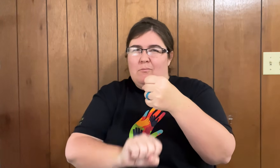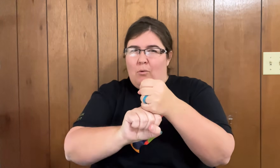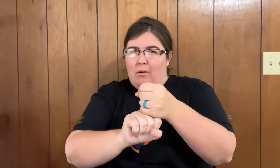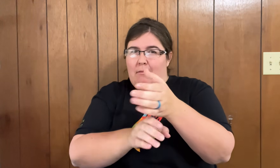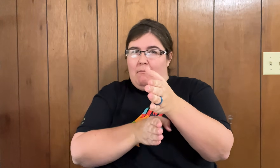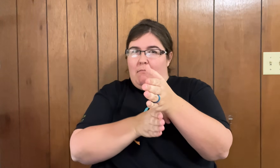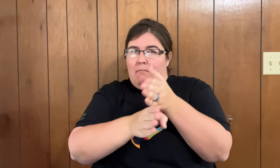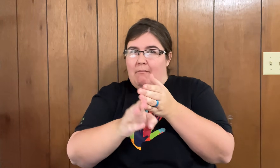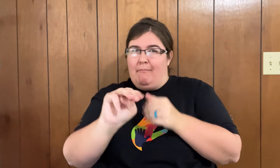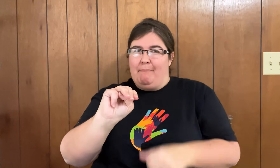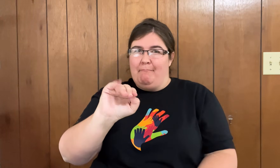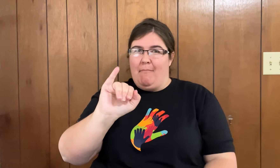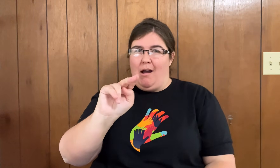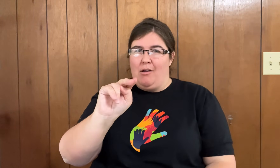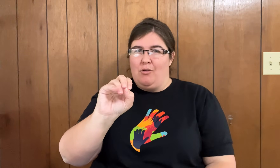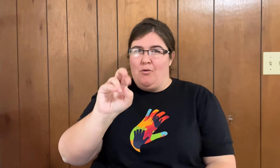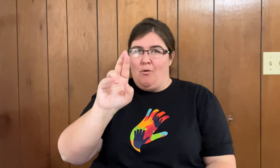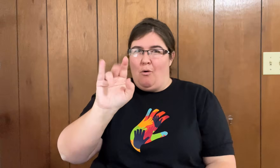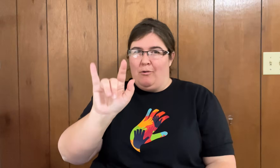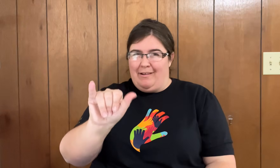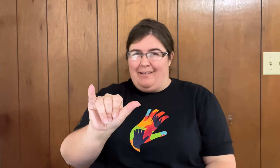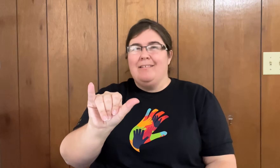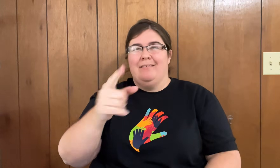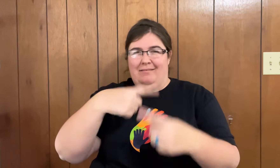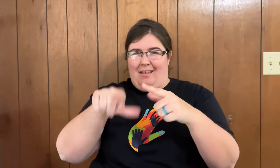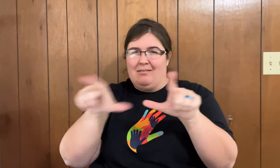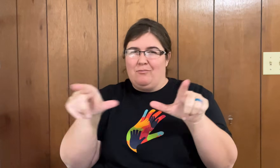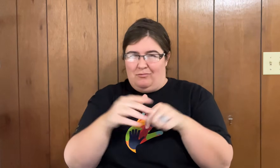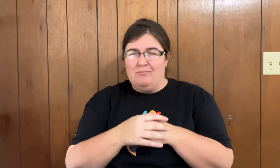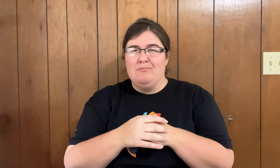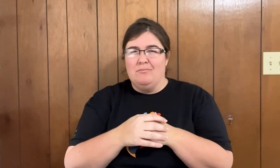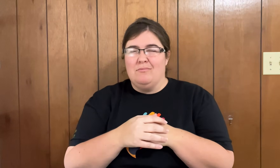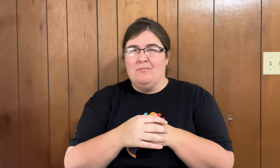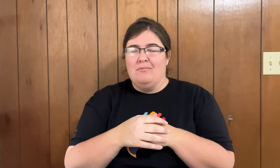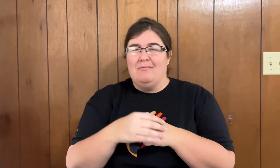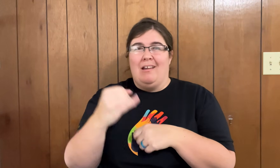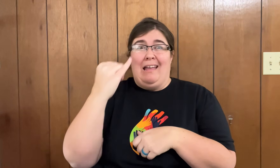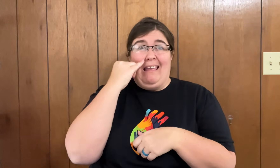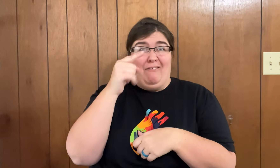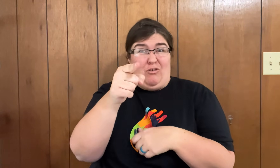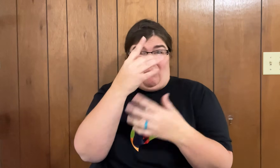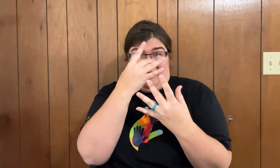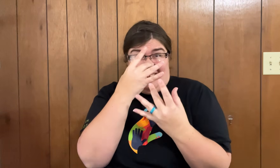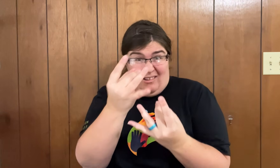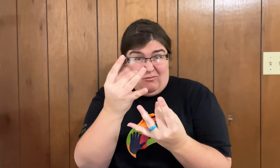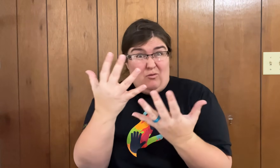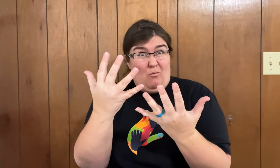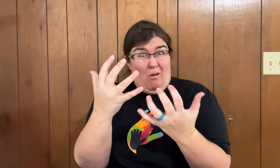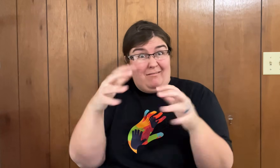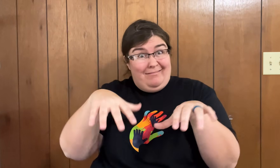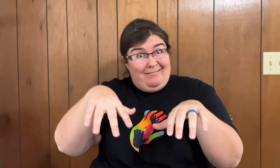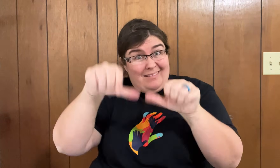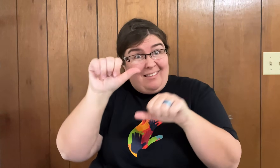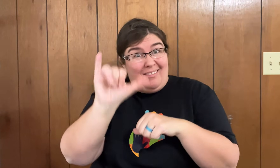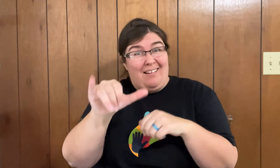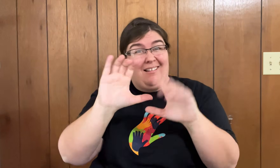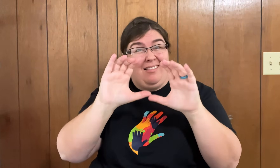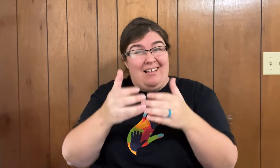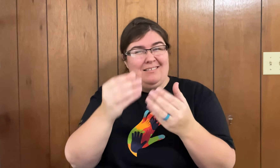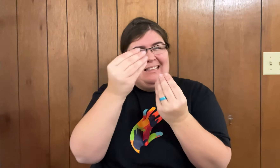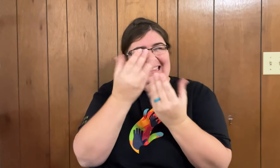support minority sign languages. If you're interested and want to take this course,